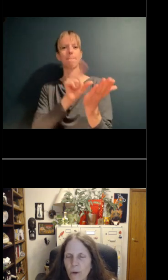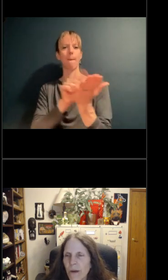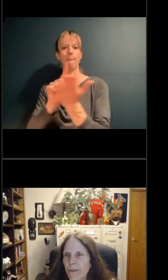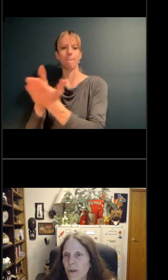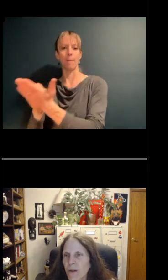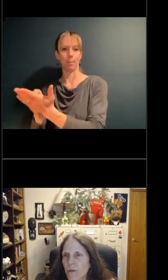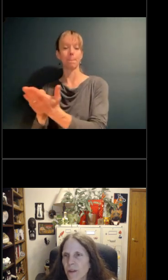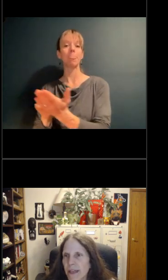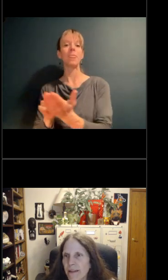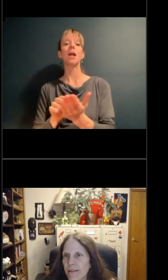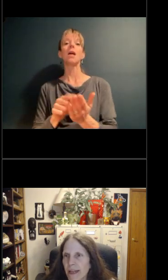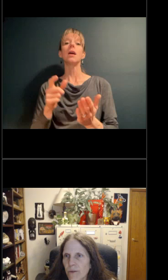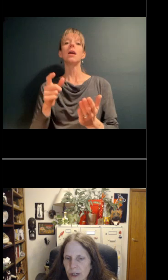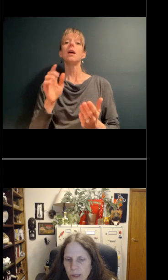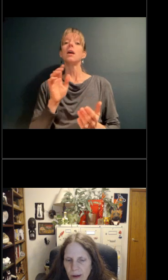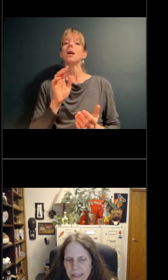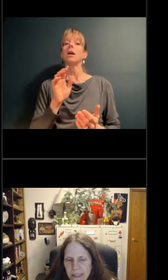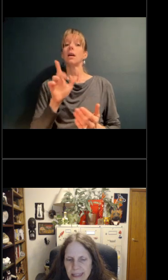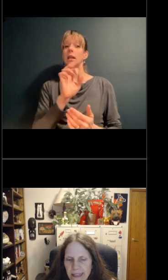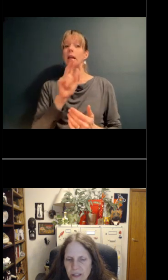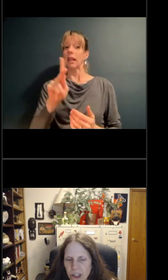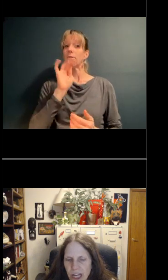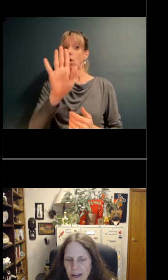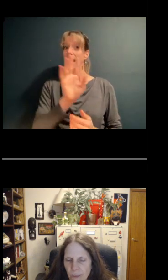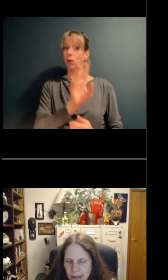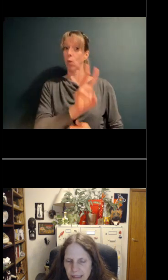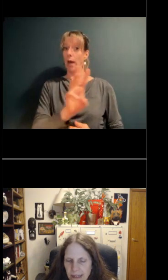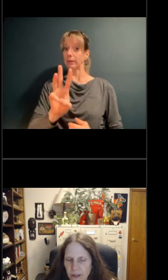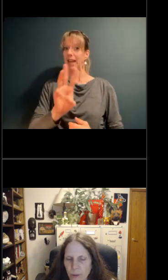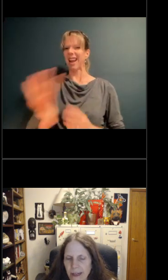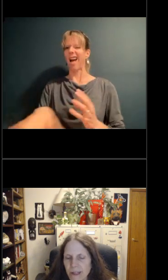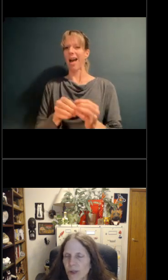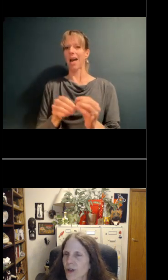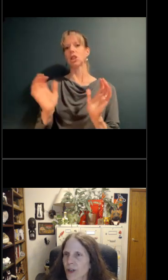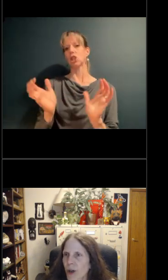And I will put the link for his website in the chat box in a little bit, so you